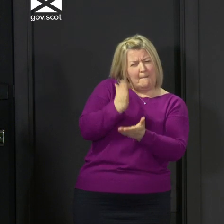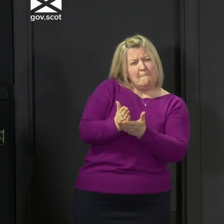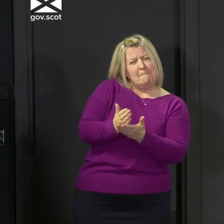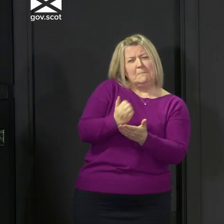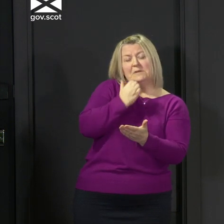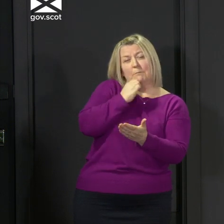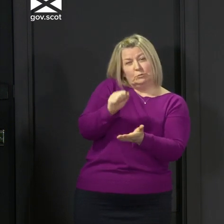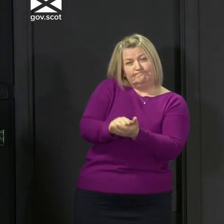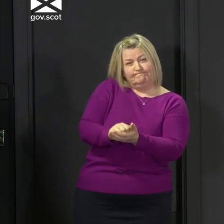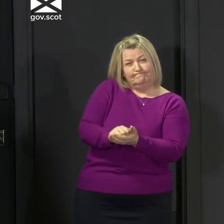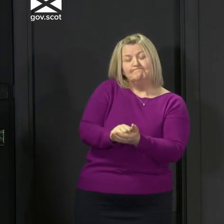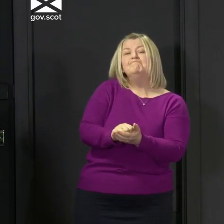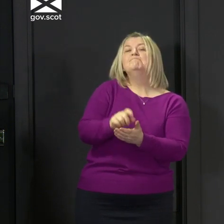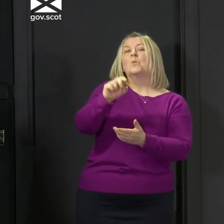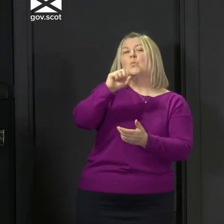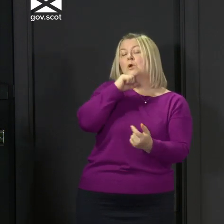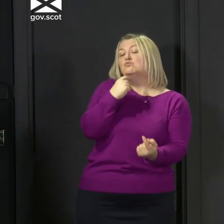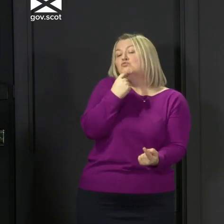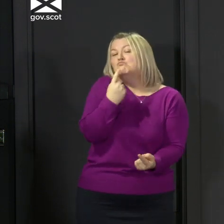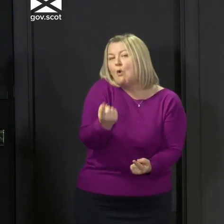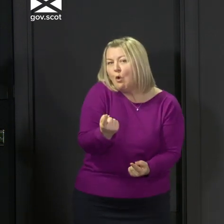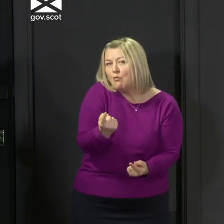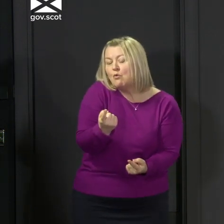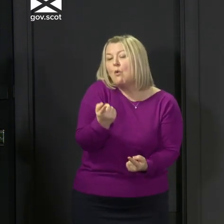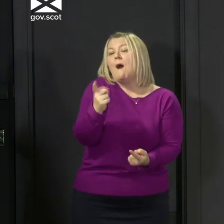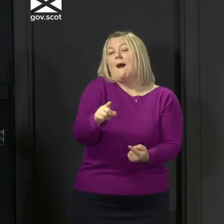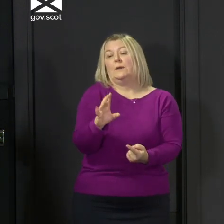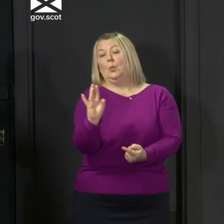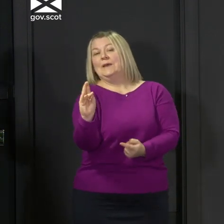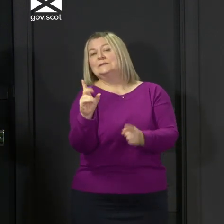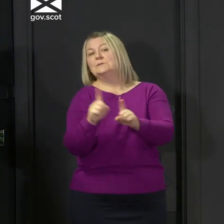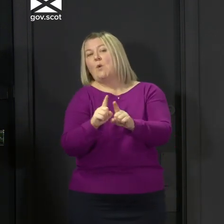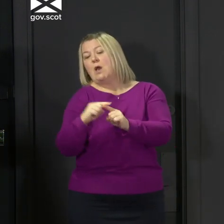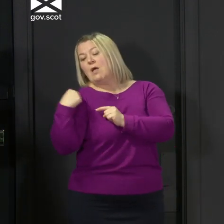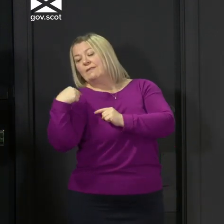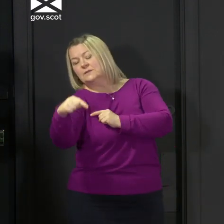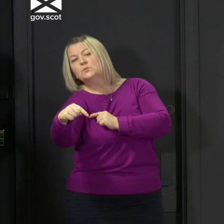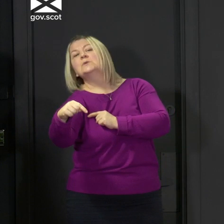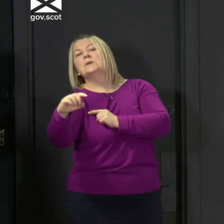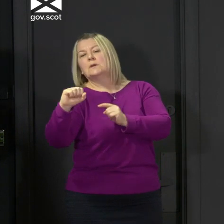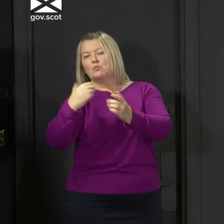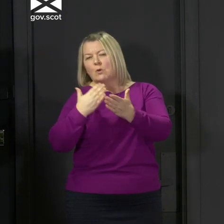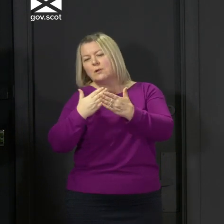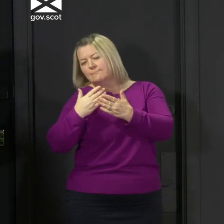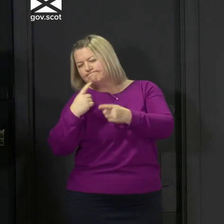These figures will be reconciled tomorrow and on Wednesday. On Wednesday the National